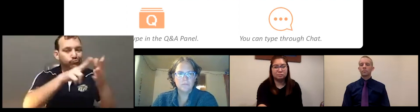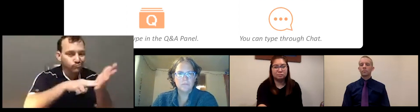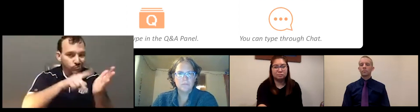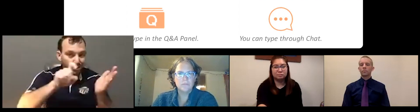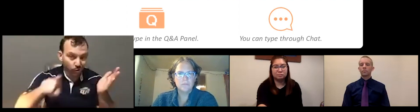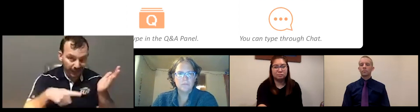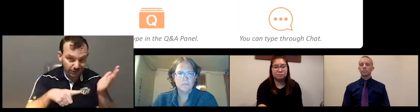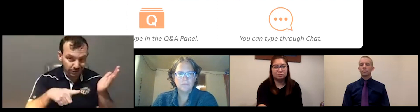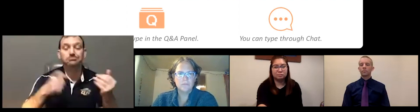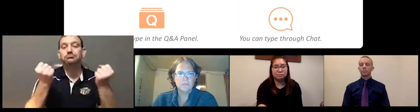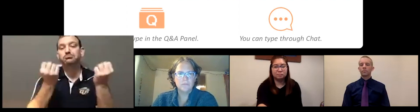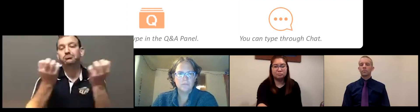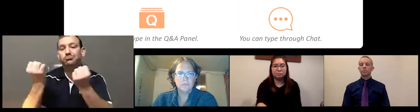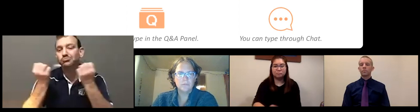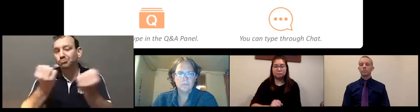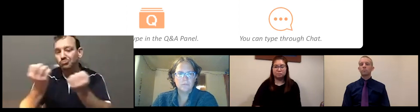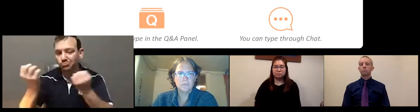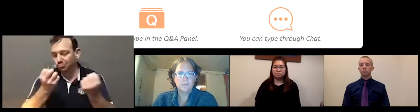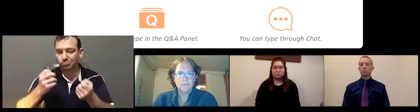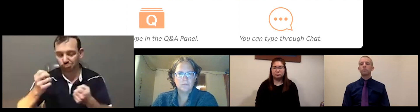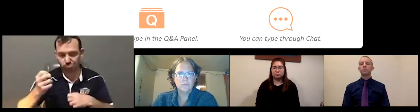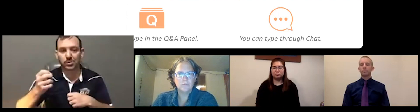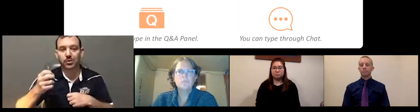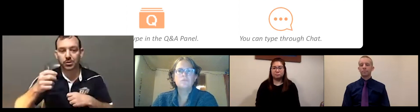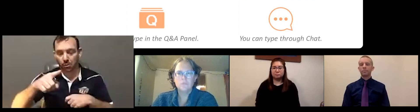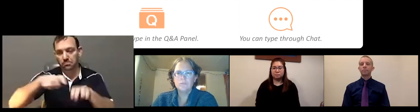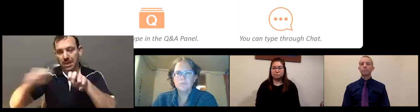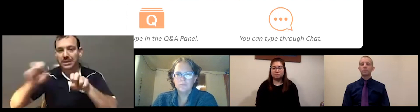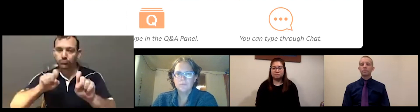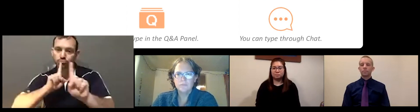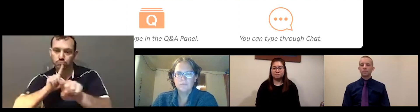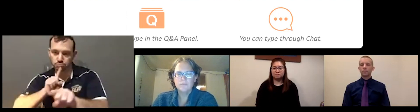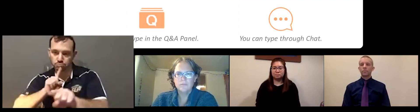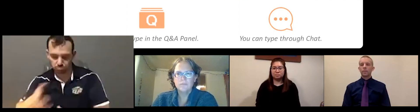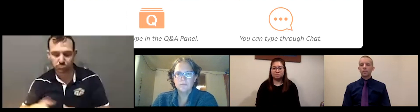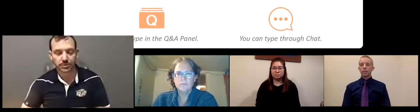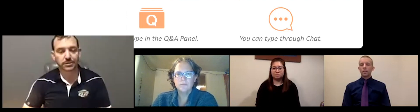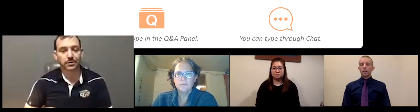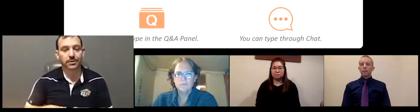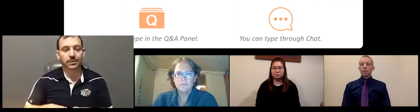Then during a short break, the audience will choose the best questions and then the panelists will have a chance to respond.